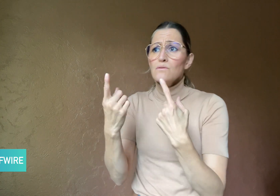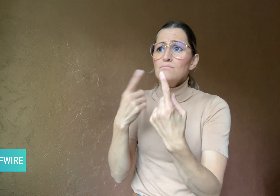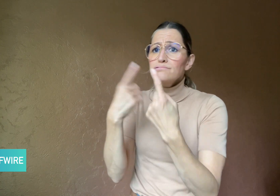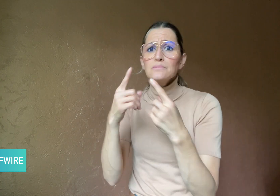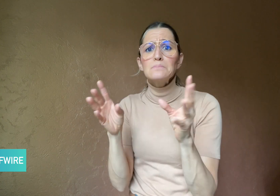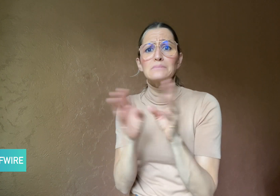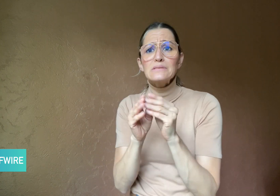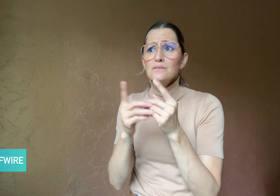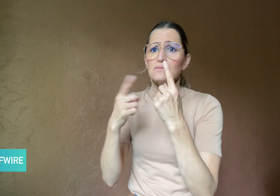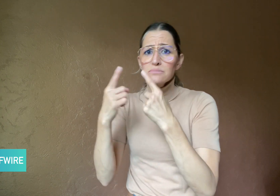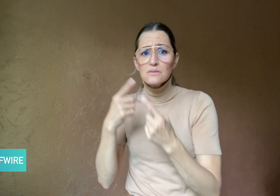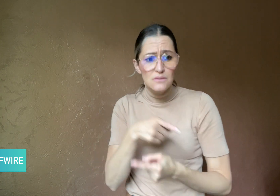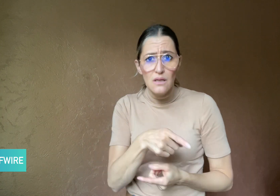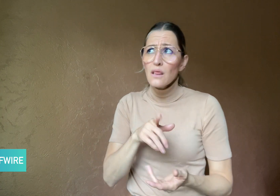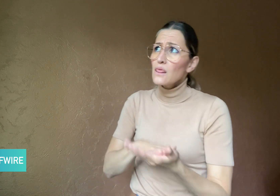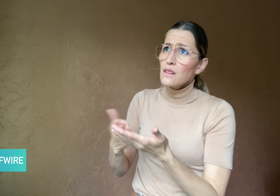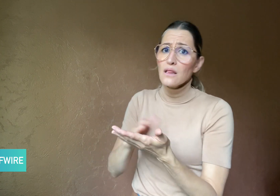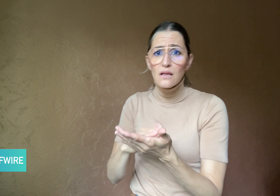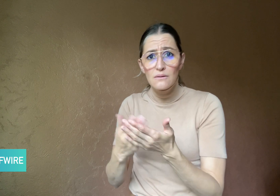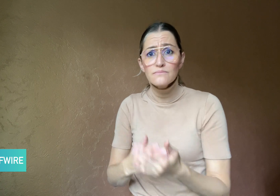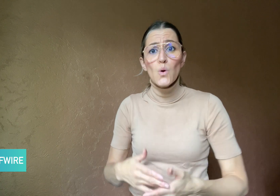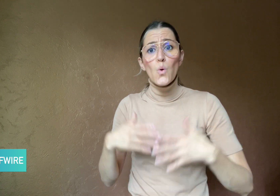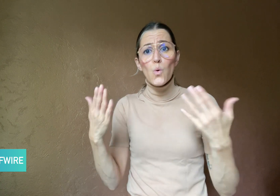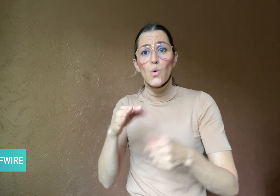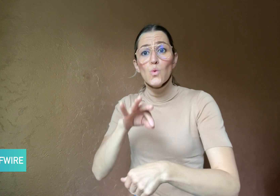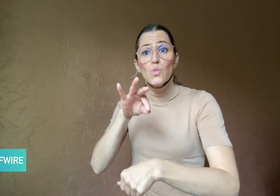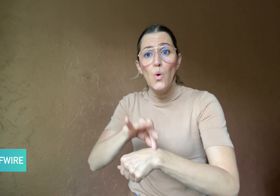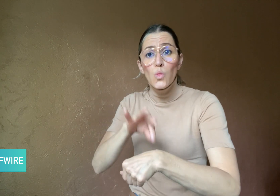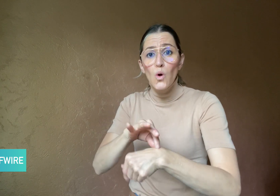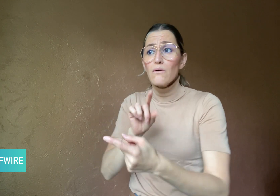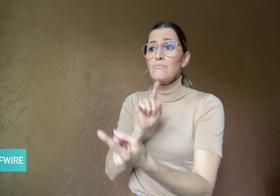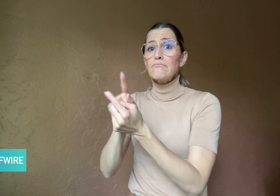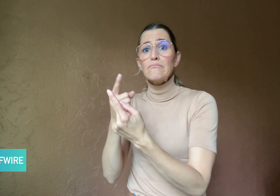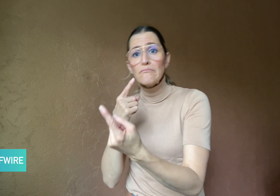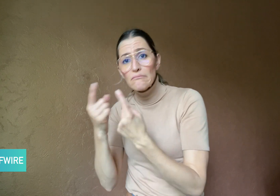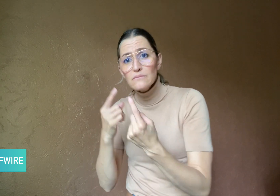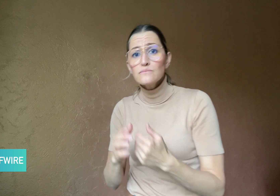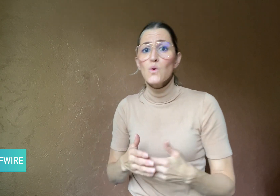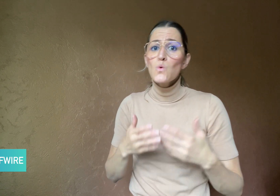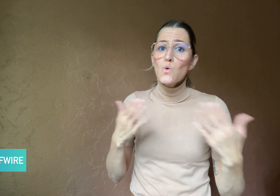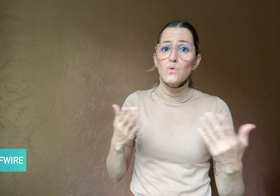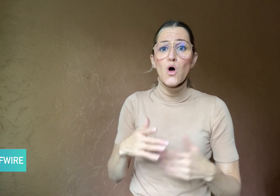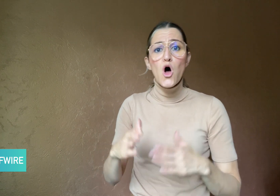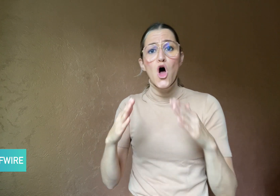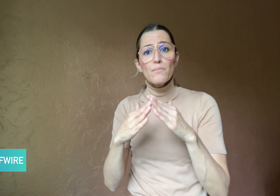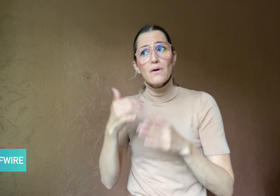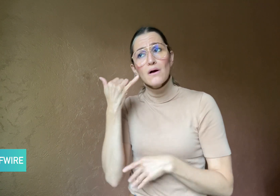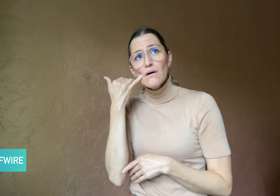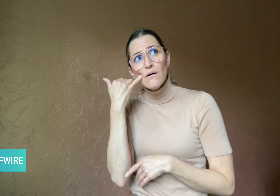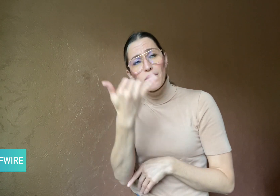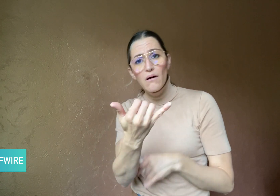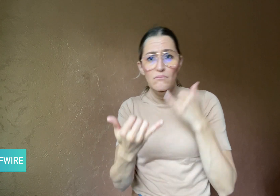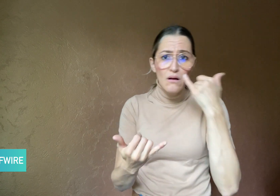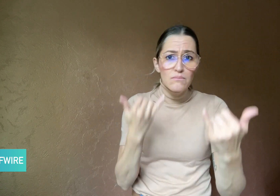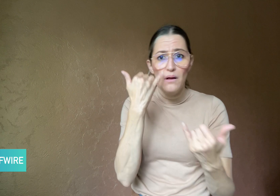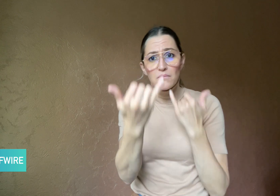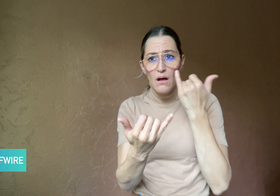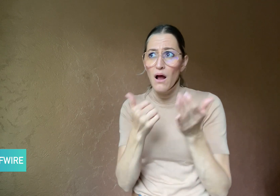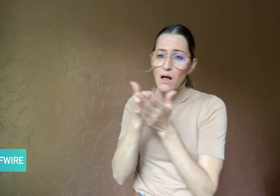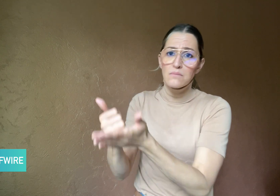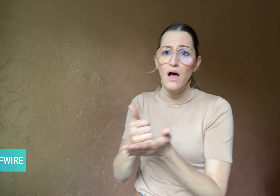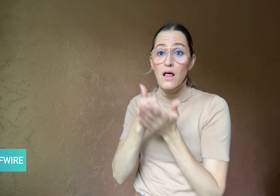for their parents during teacher meetings, doctors appointments,